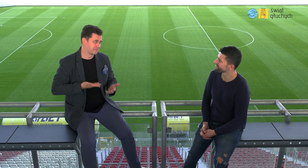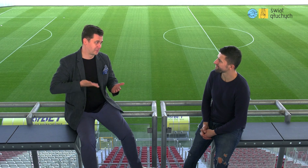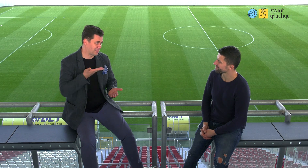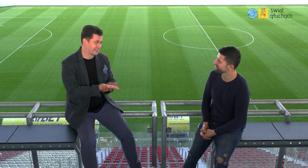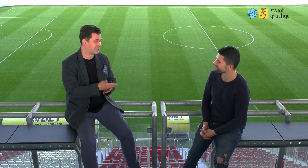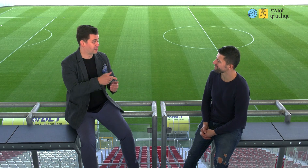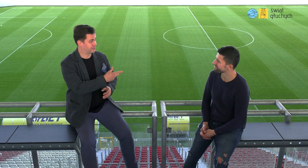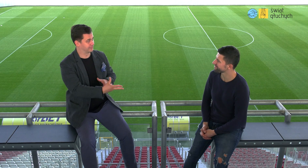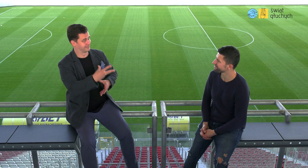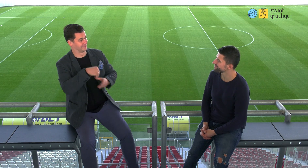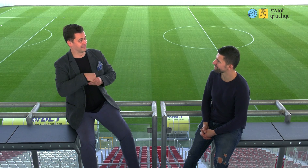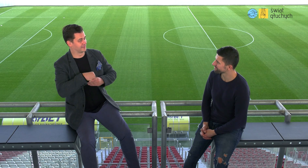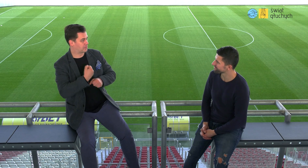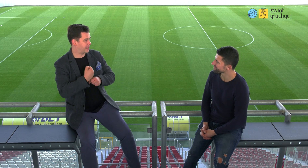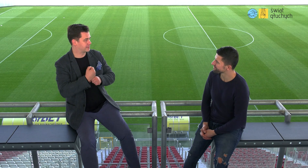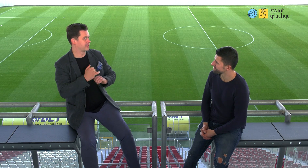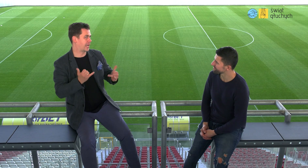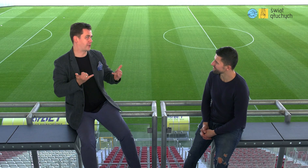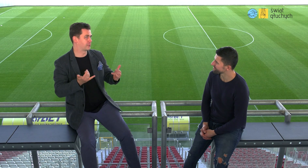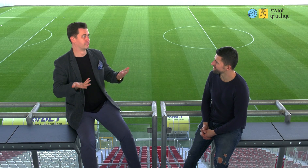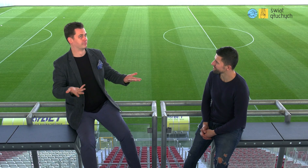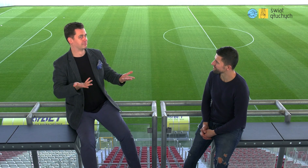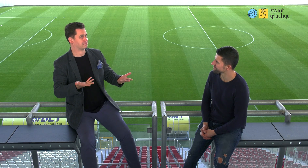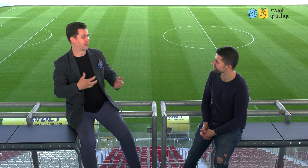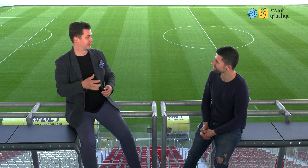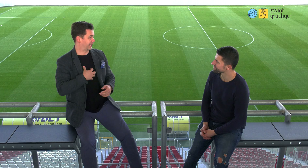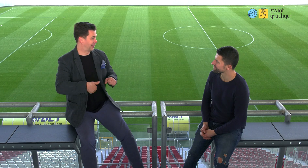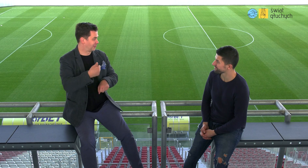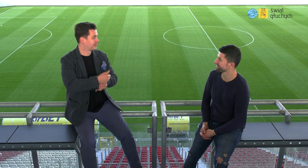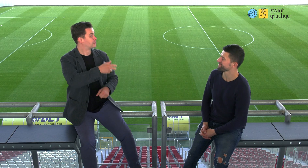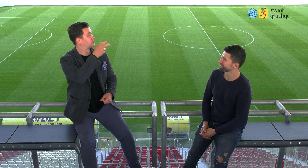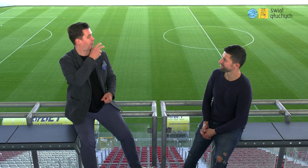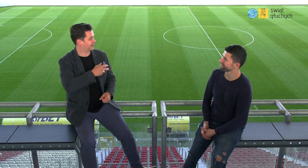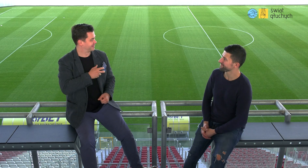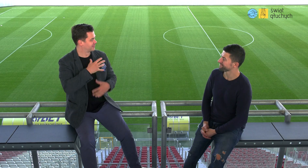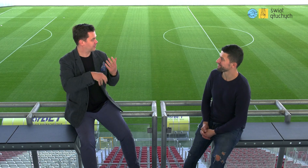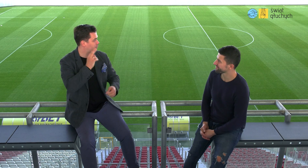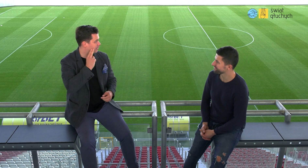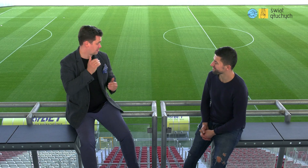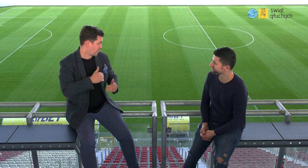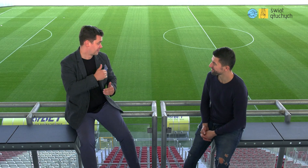I have a suggestion, would you like to join us as the Sports Director of the World of the Deaf,